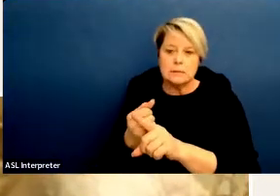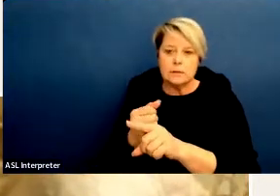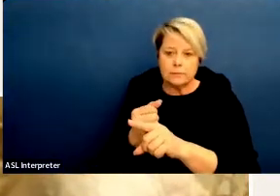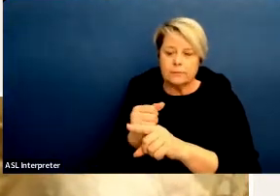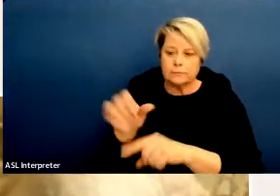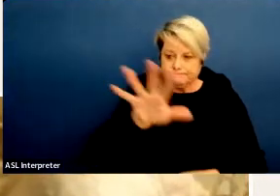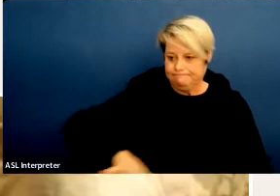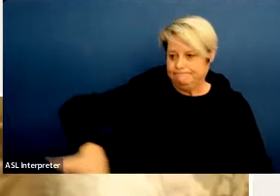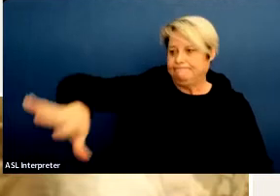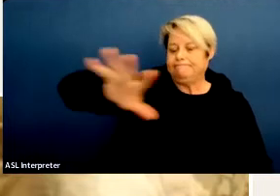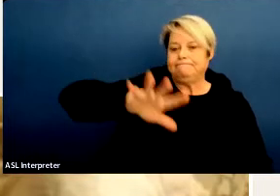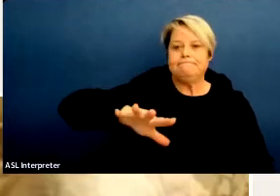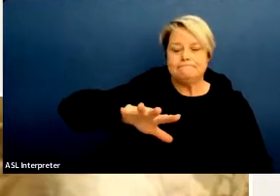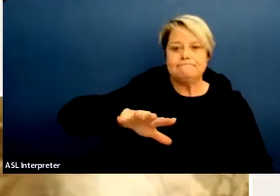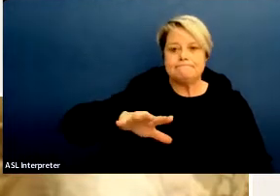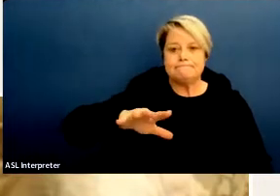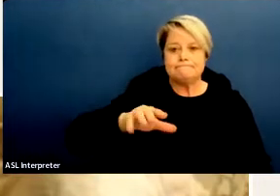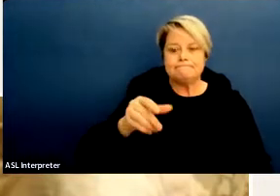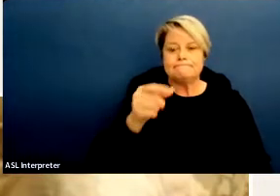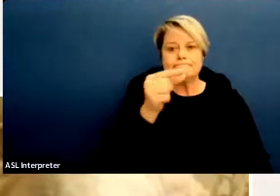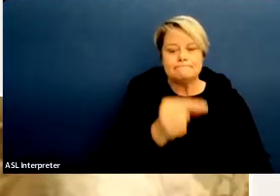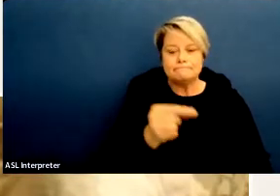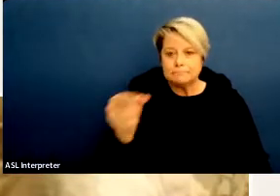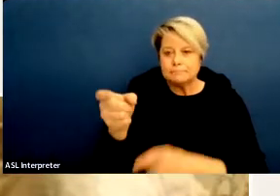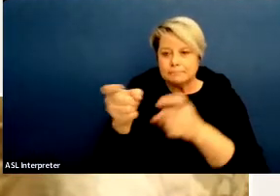priority across federal agencies. And I encourage